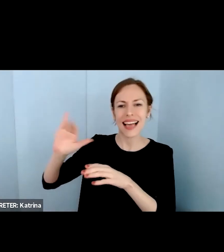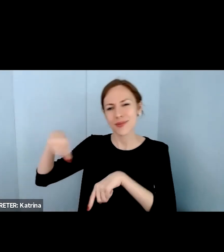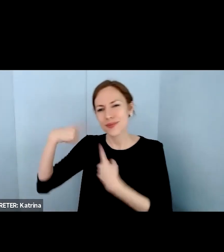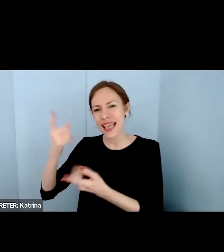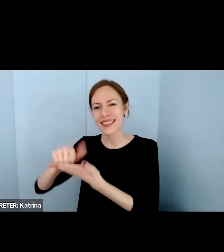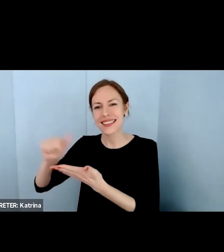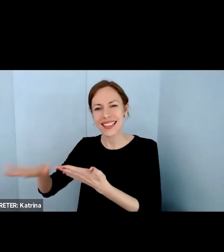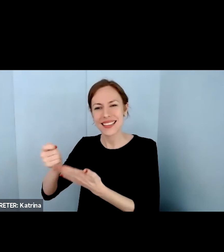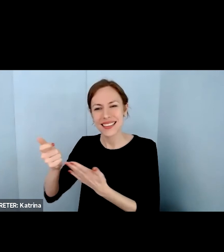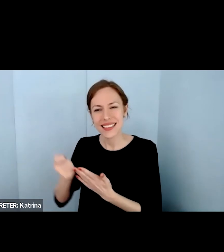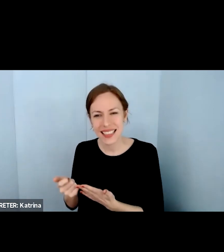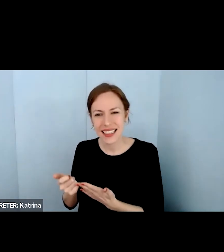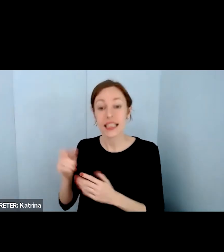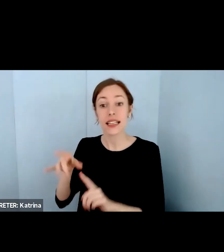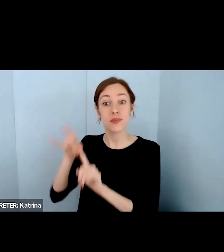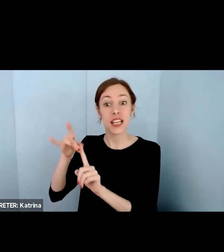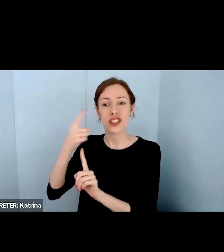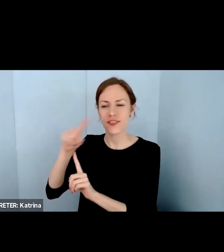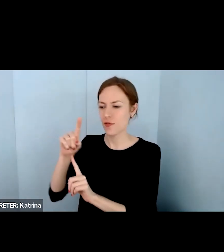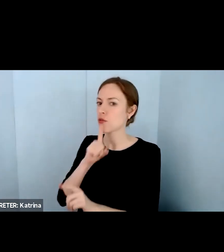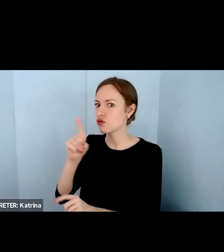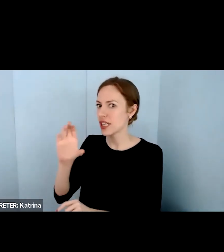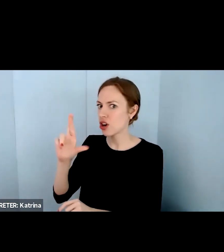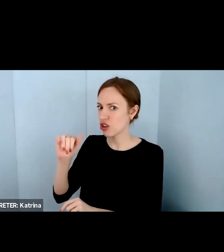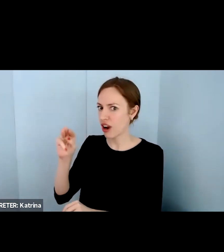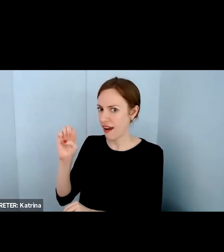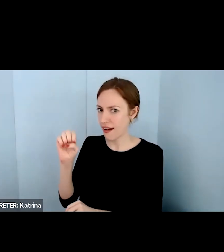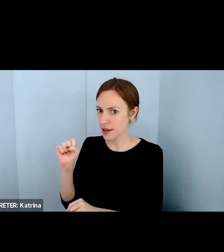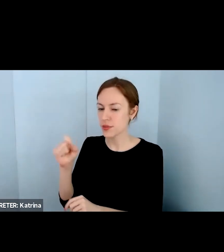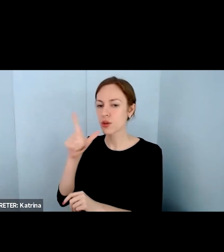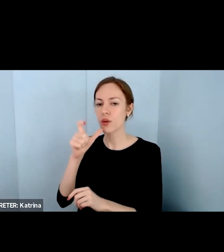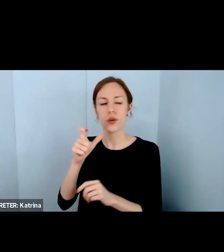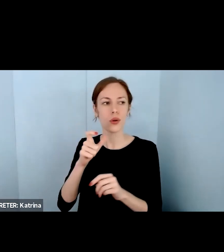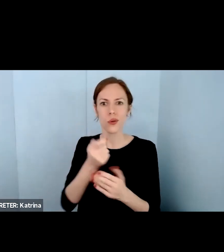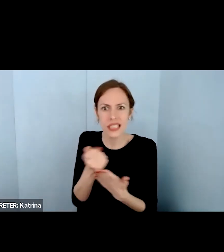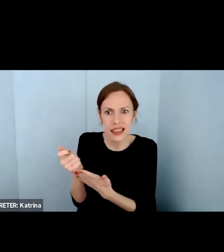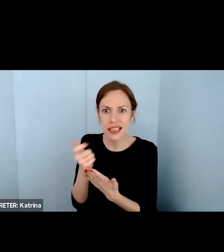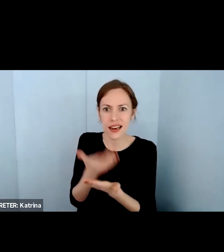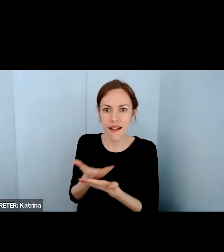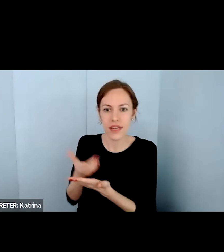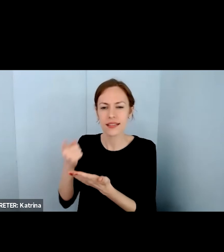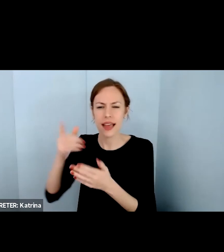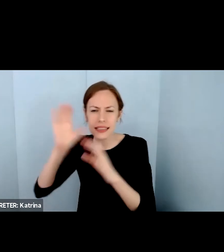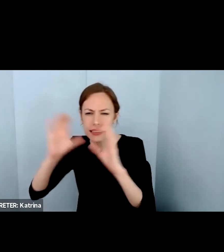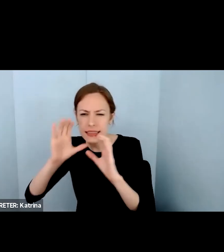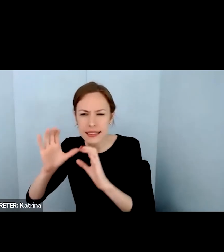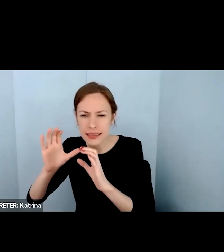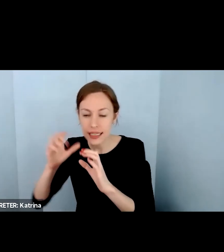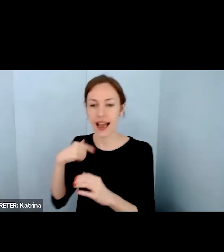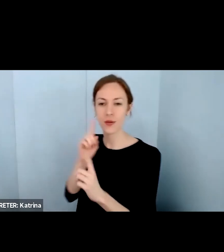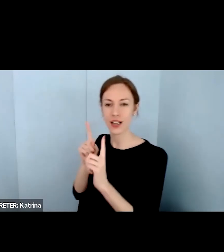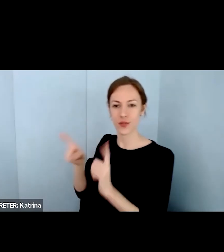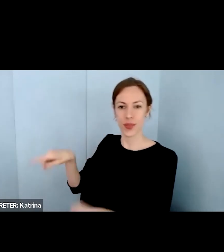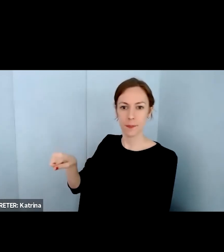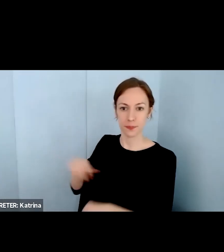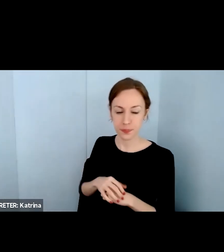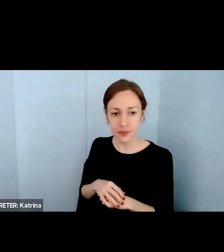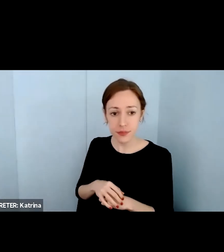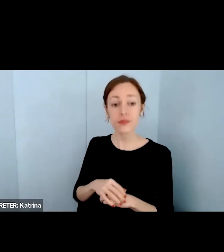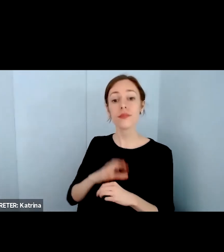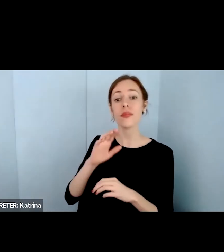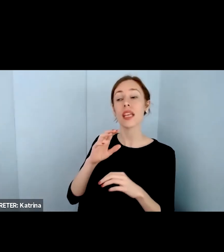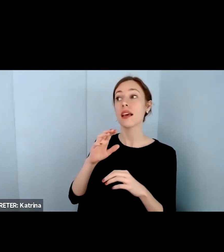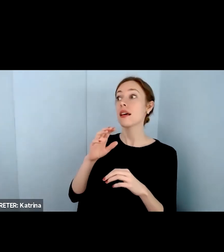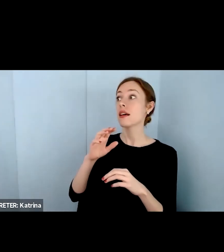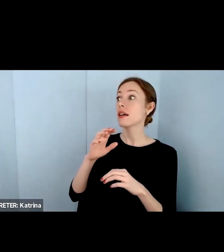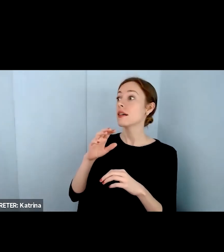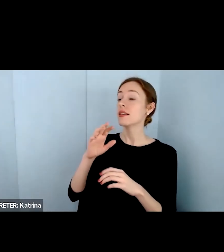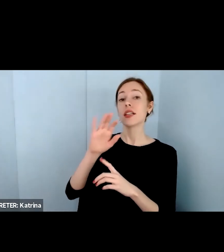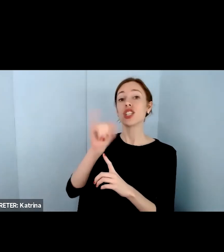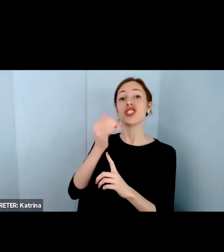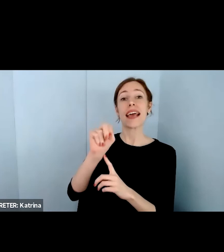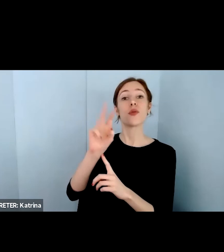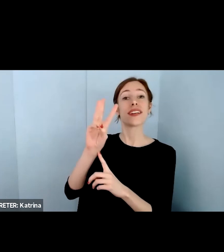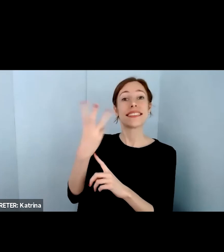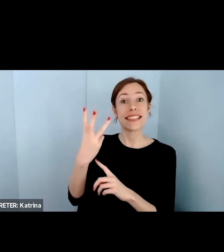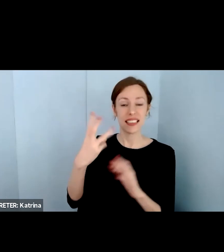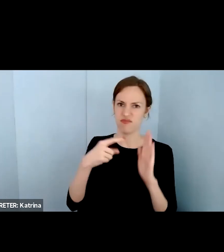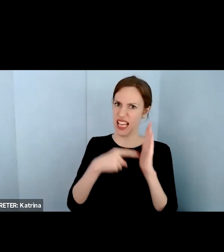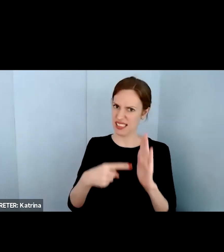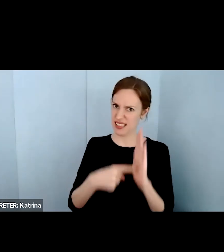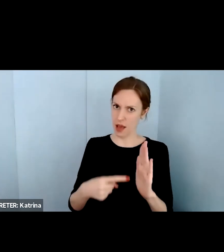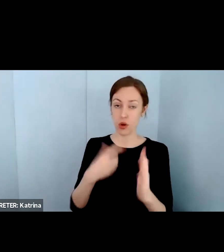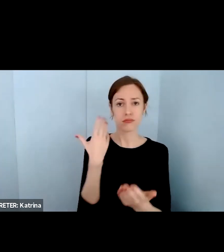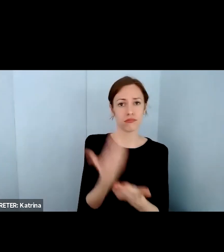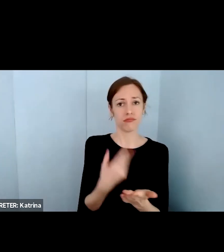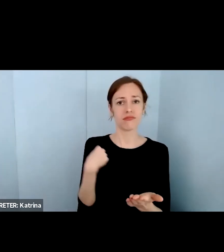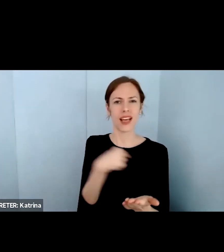And I think and I wrote about this with Gabby limb and foreign policy moments like the January six actually point to a need for archival evidence locker so a human rights locker.